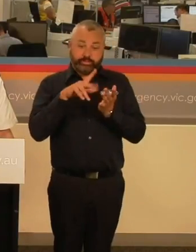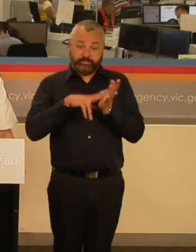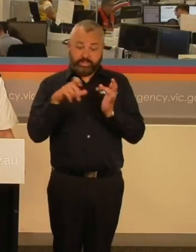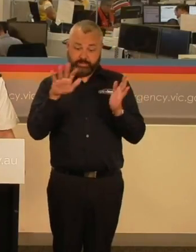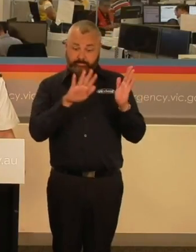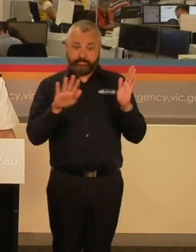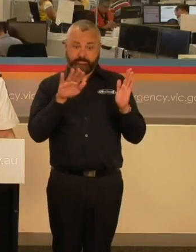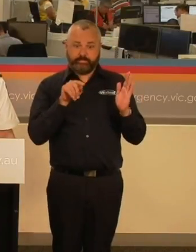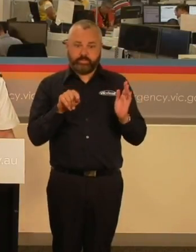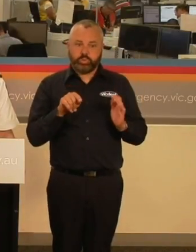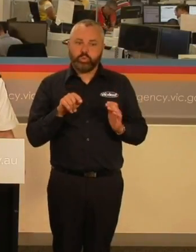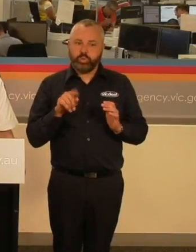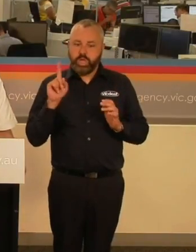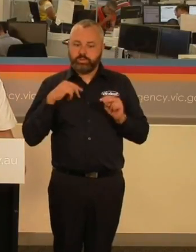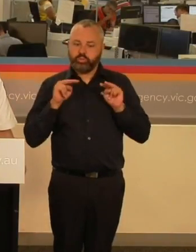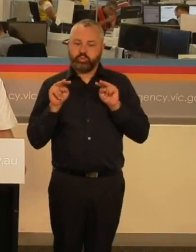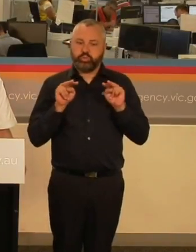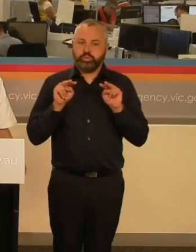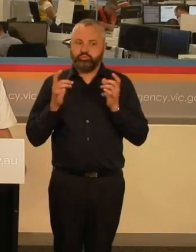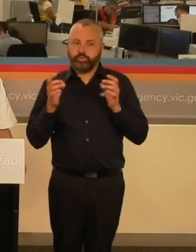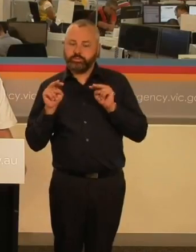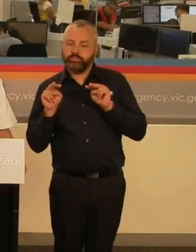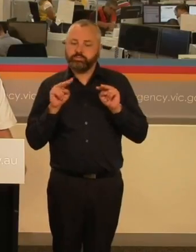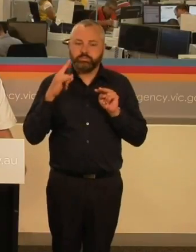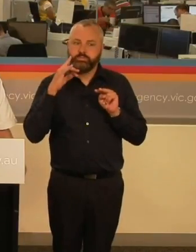point and I say that in the sense that we'll have the hottest part of the day